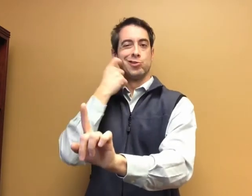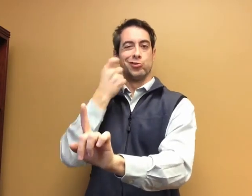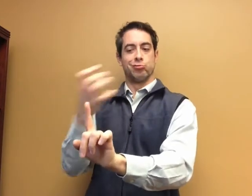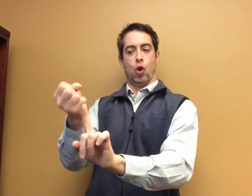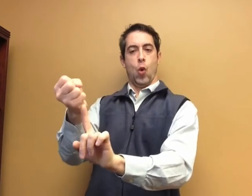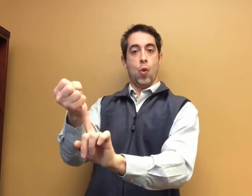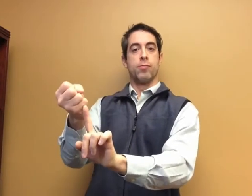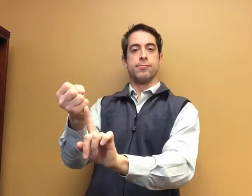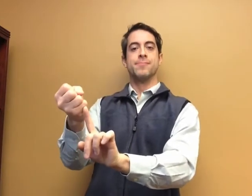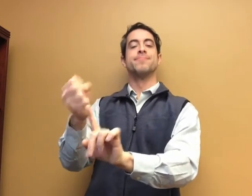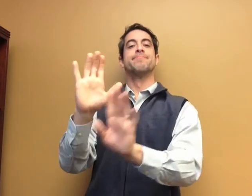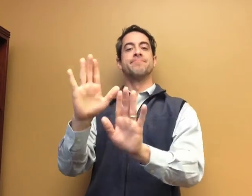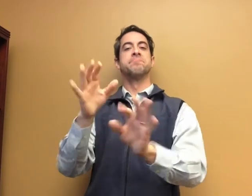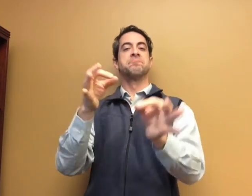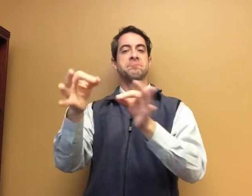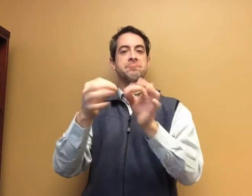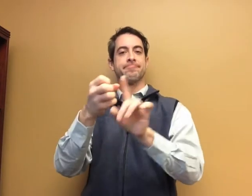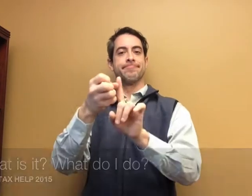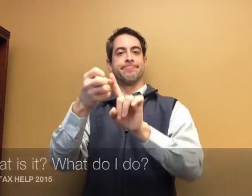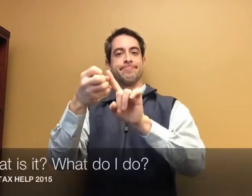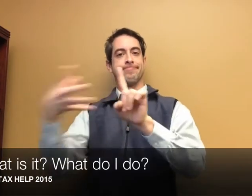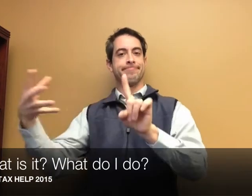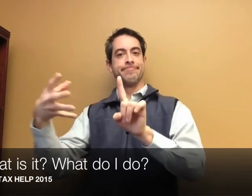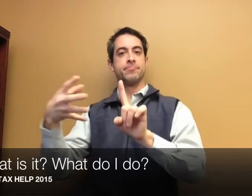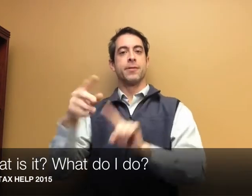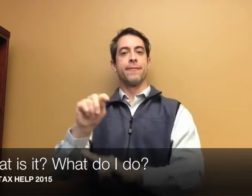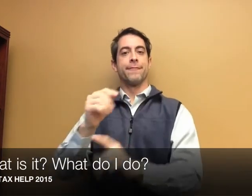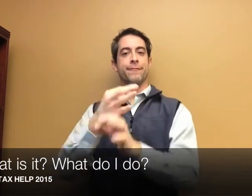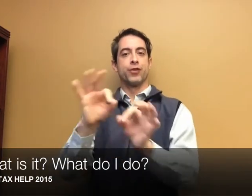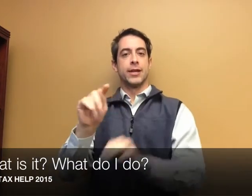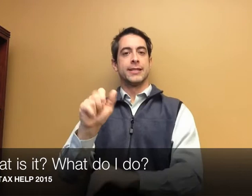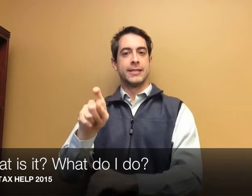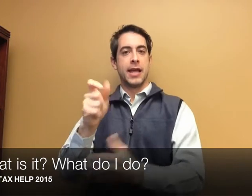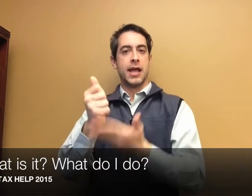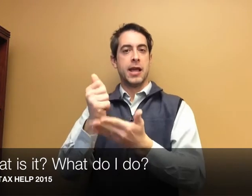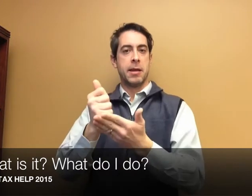the earlier mentioned information about work free tax help is and what it does.